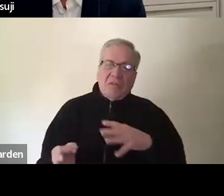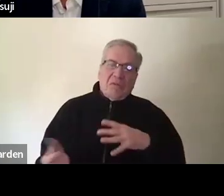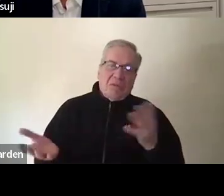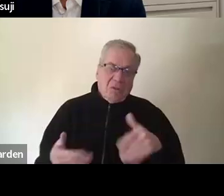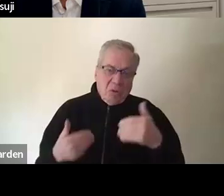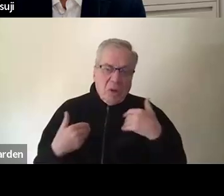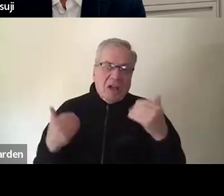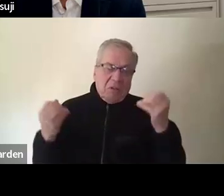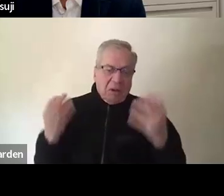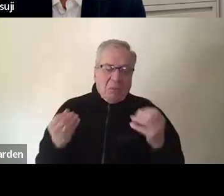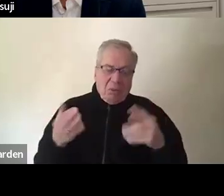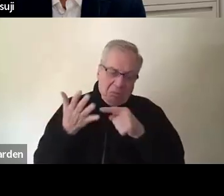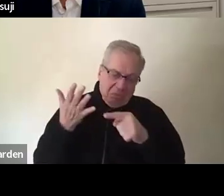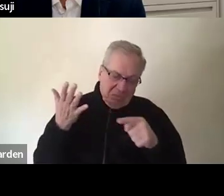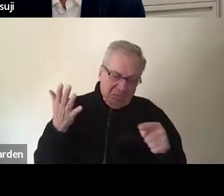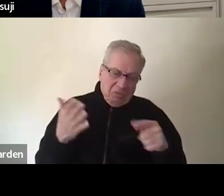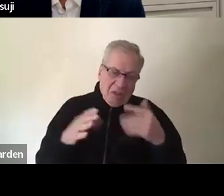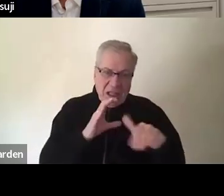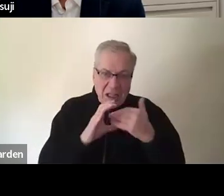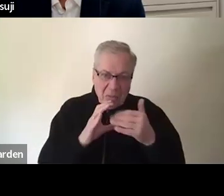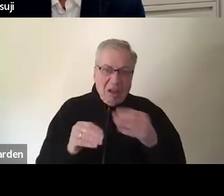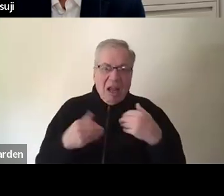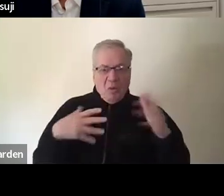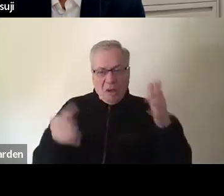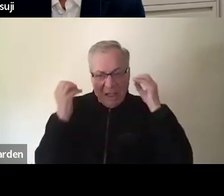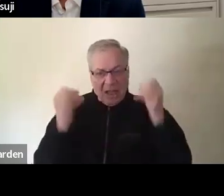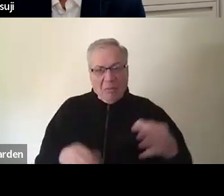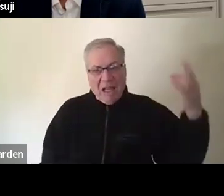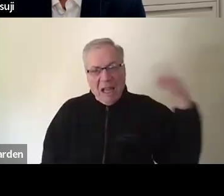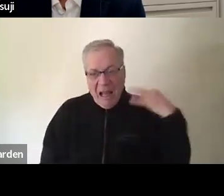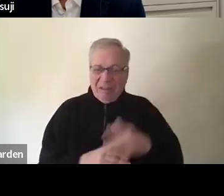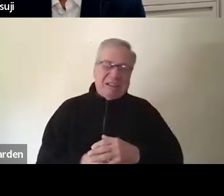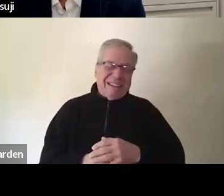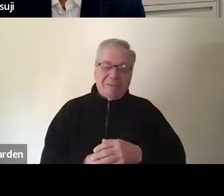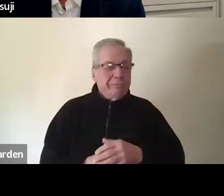of emails and I will get hundreds and hundreds of applicants, and that did not work at all.